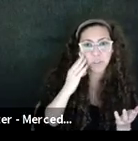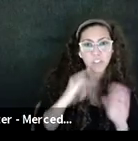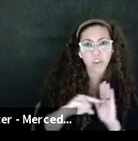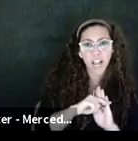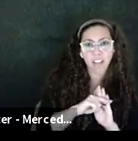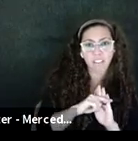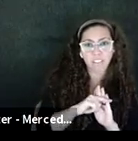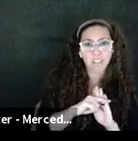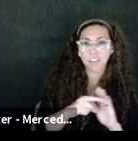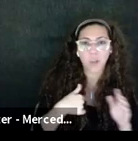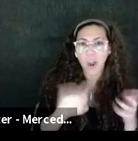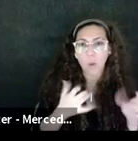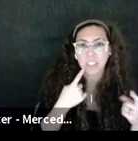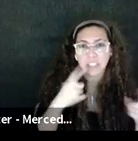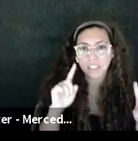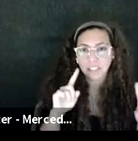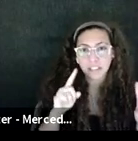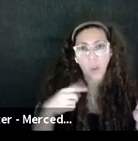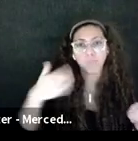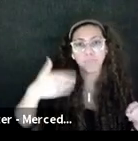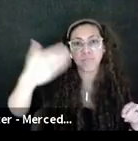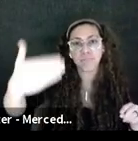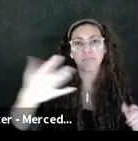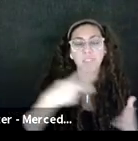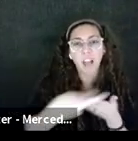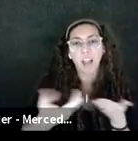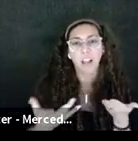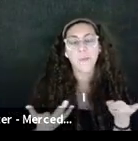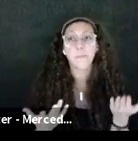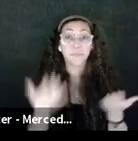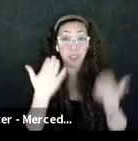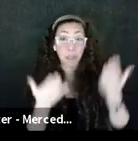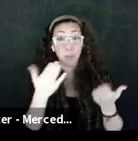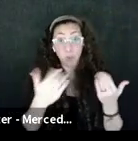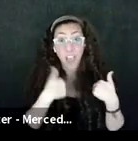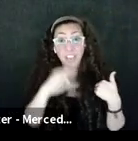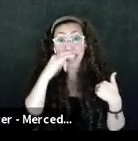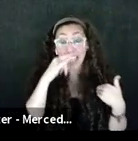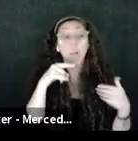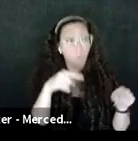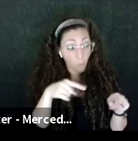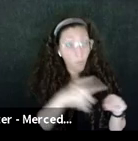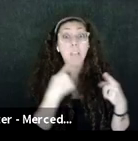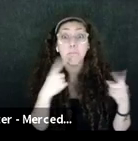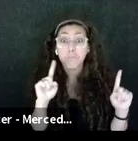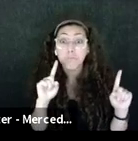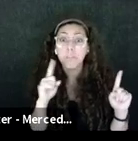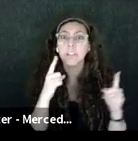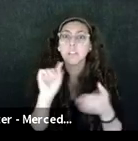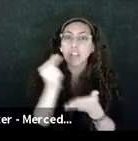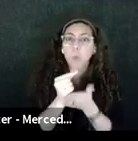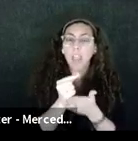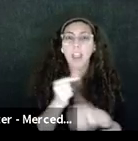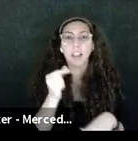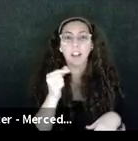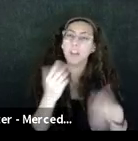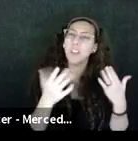Jason Williams: So if you have a kid and coming like they made it and they actually graduated and it's that whole. Oh, I was the first one to graduate because